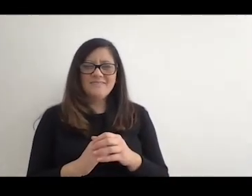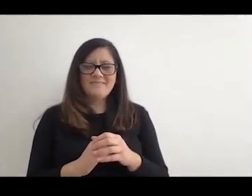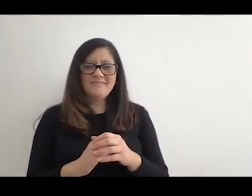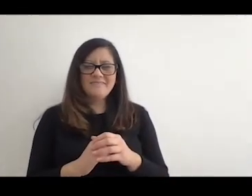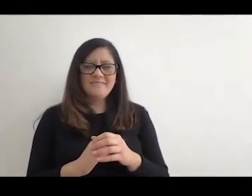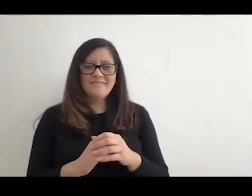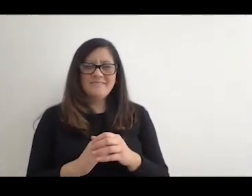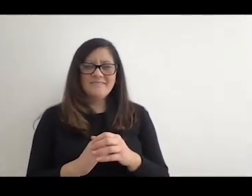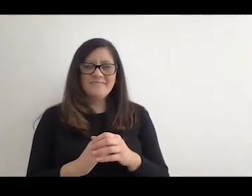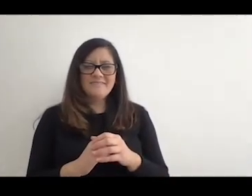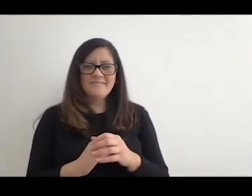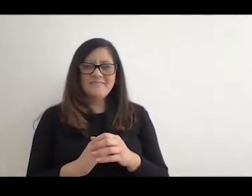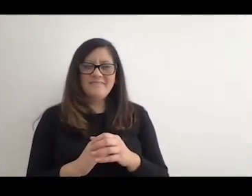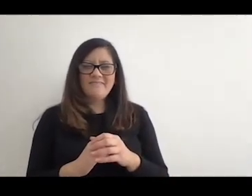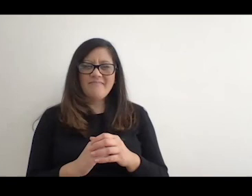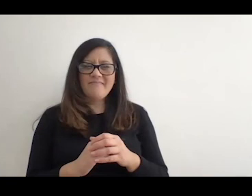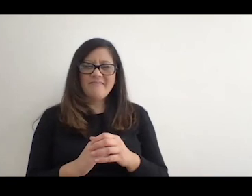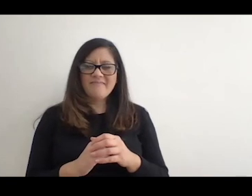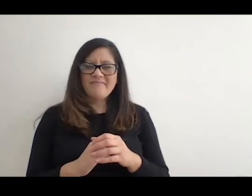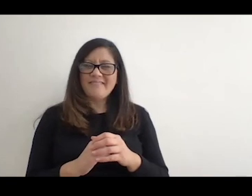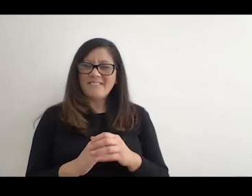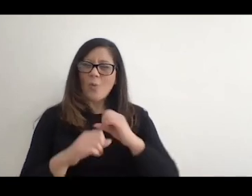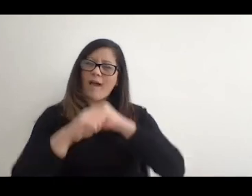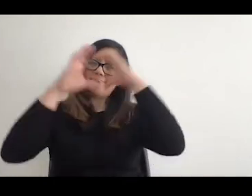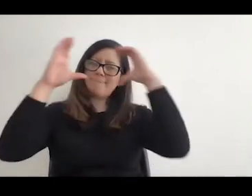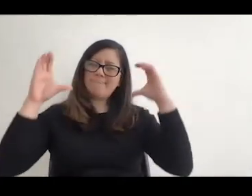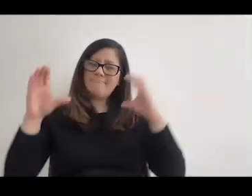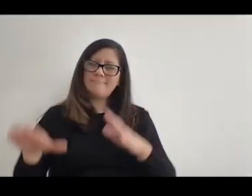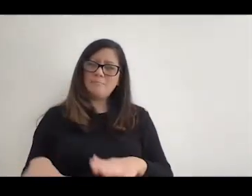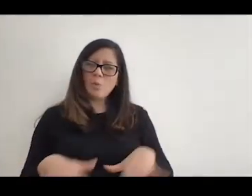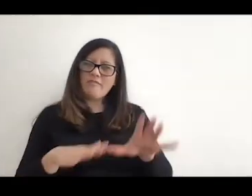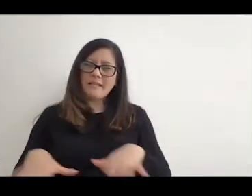You know shaking the feathers and having that movement.